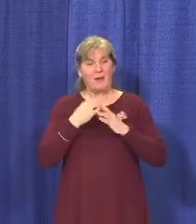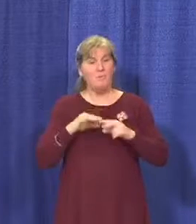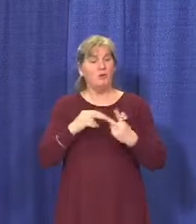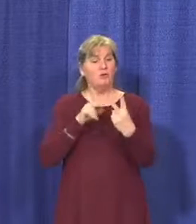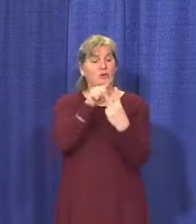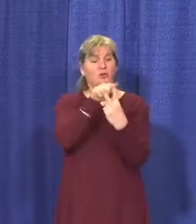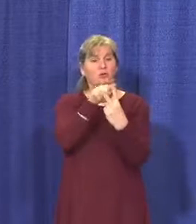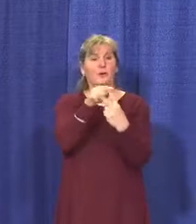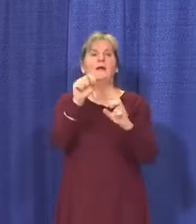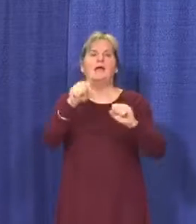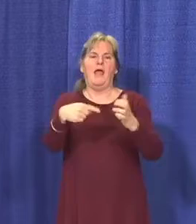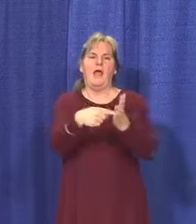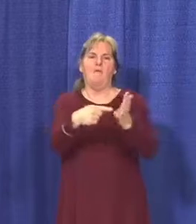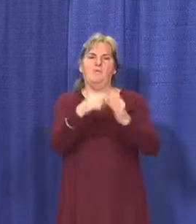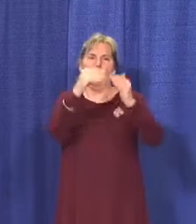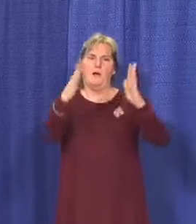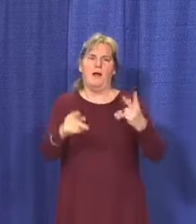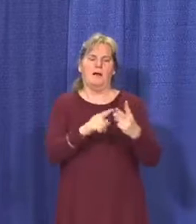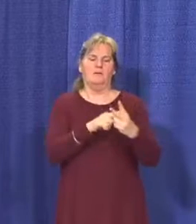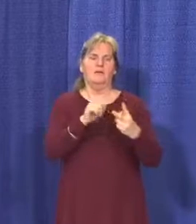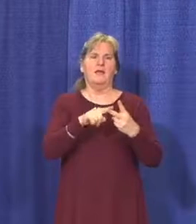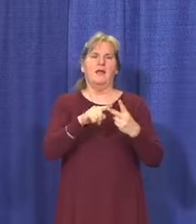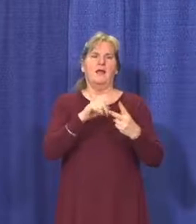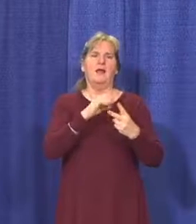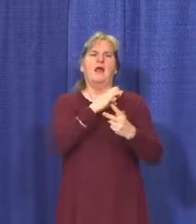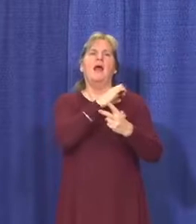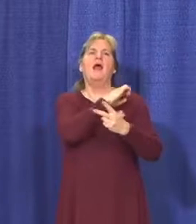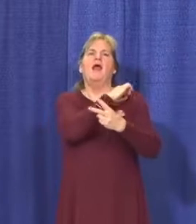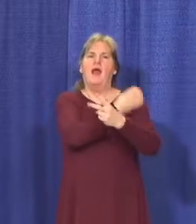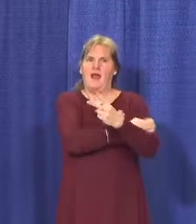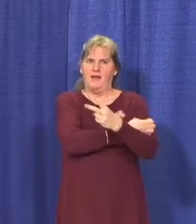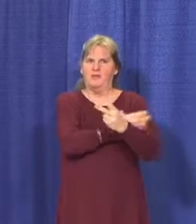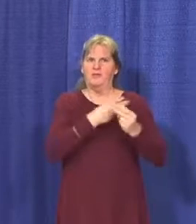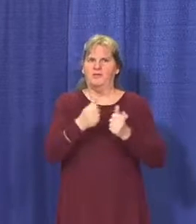of our important objectives are affordability and environmental,